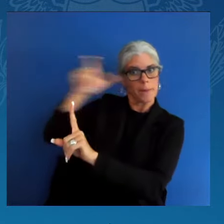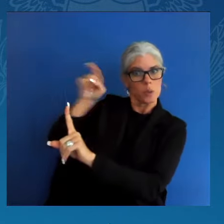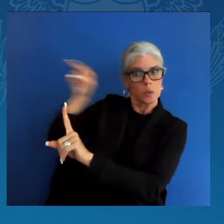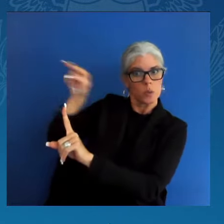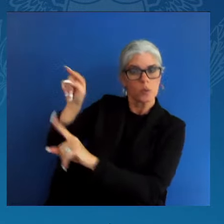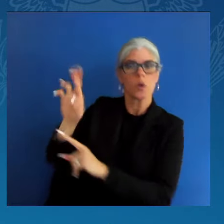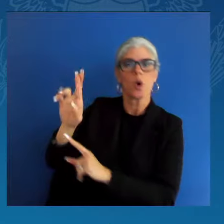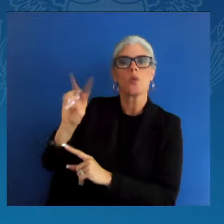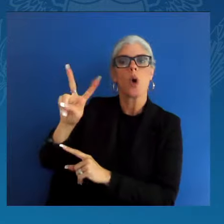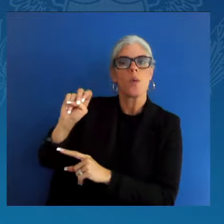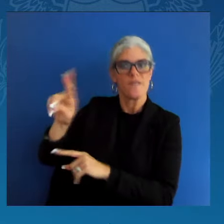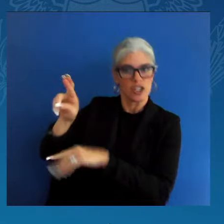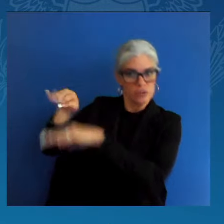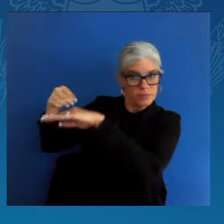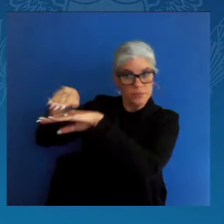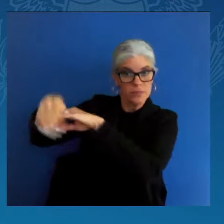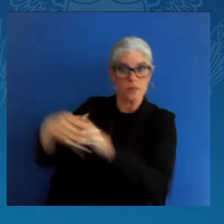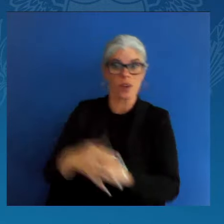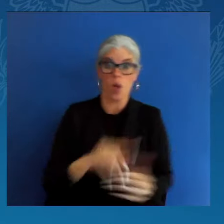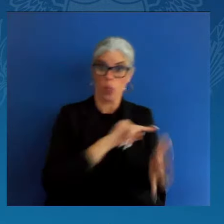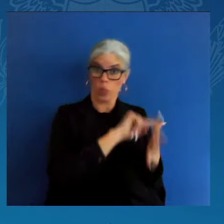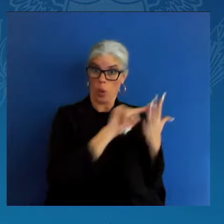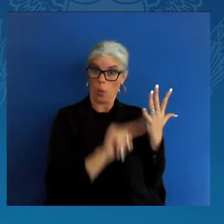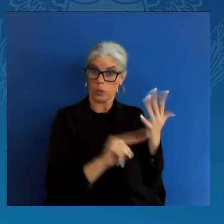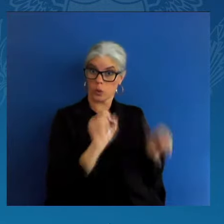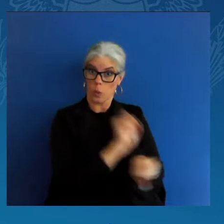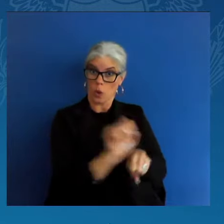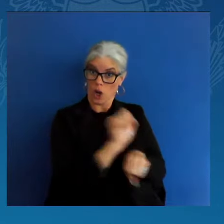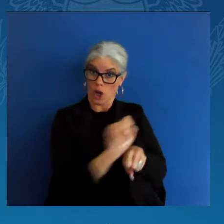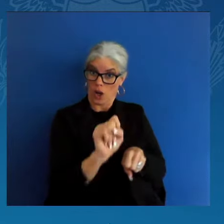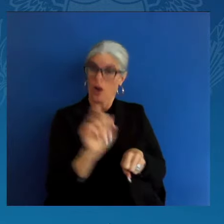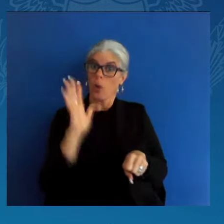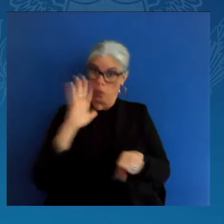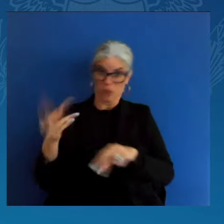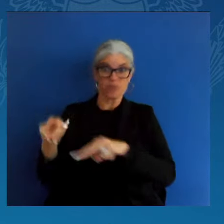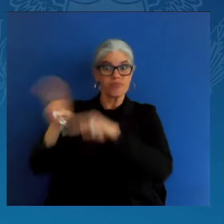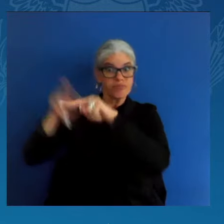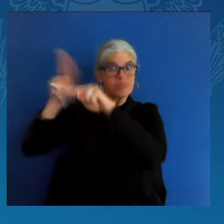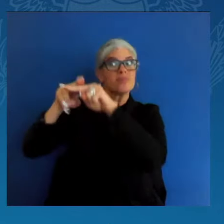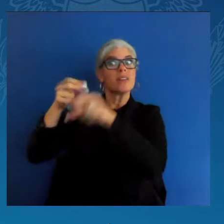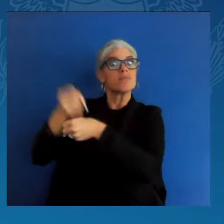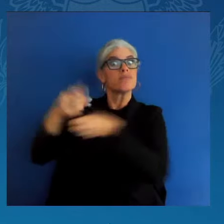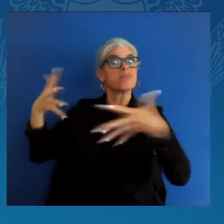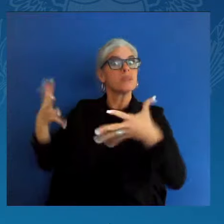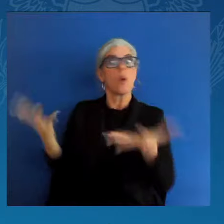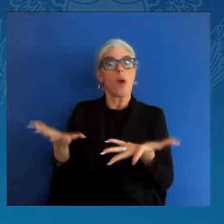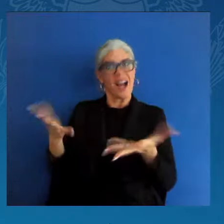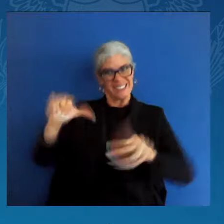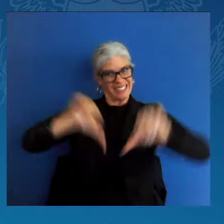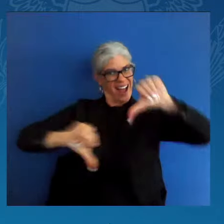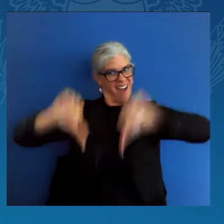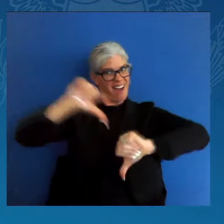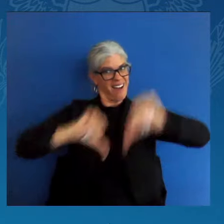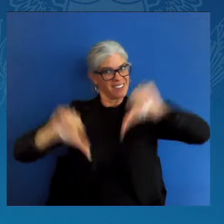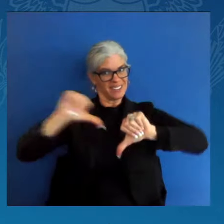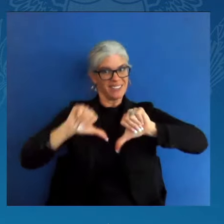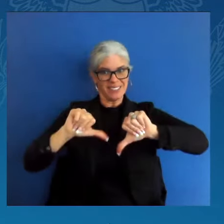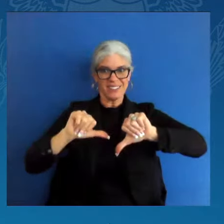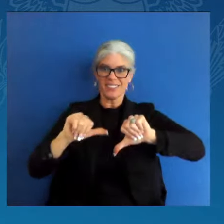And as has been mentioned already, how we go is just as important as what we do when we get there.